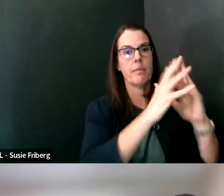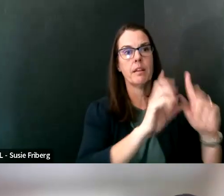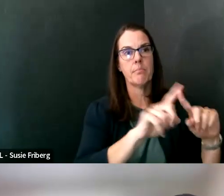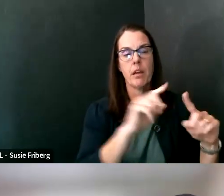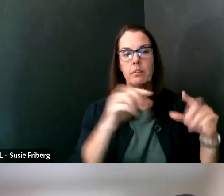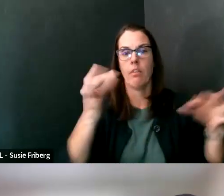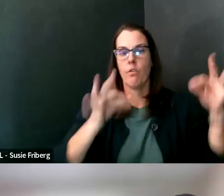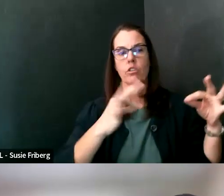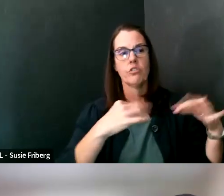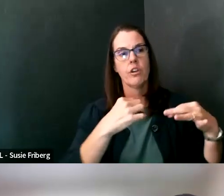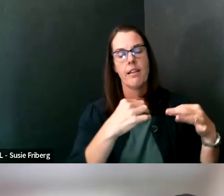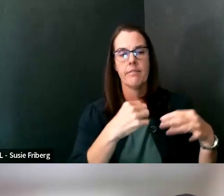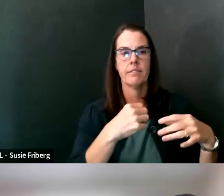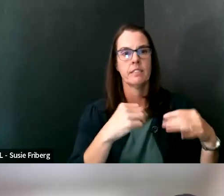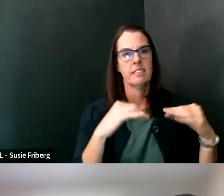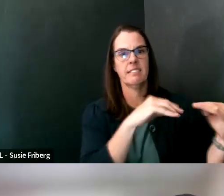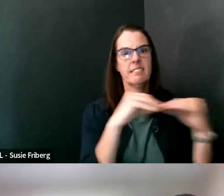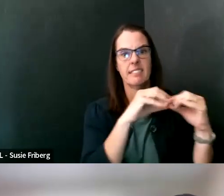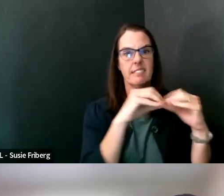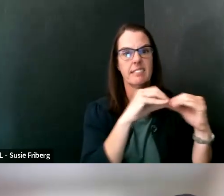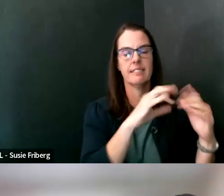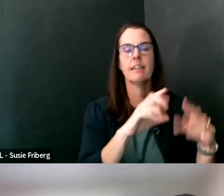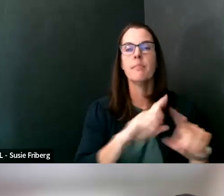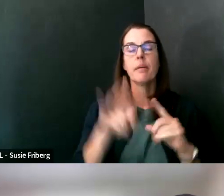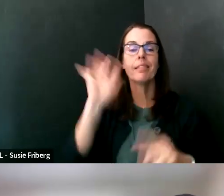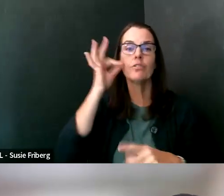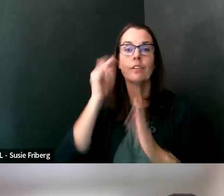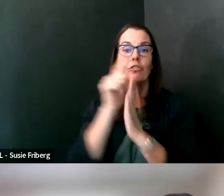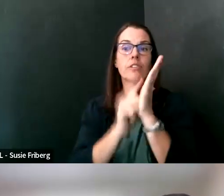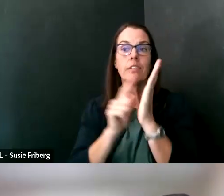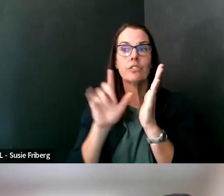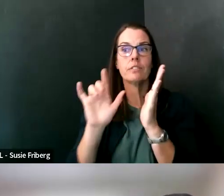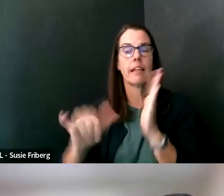as you may know but there's federal legislation that's being considered and like I say it's by